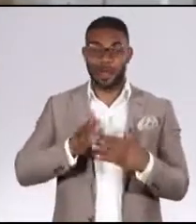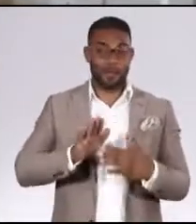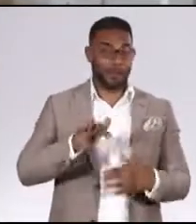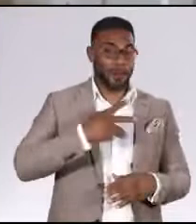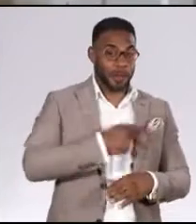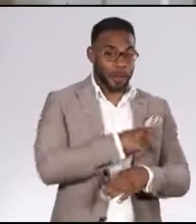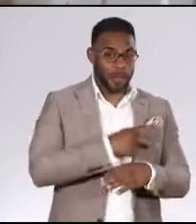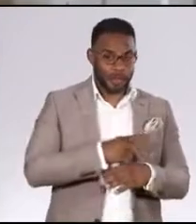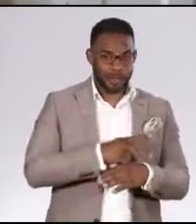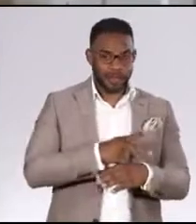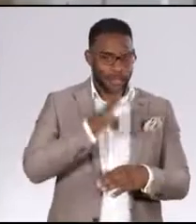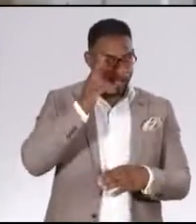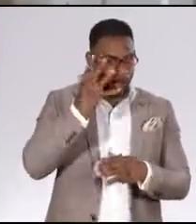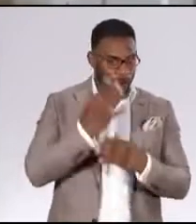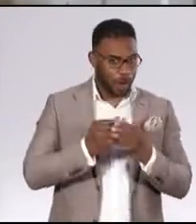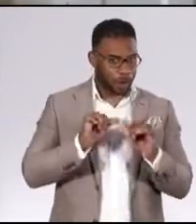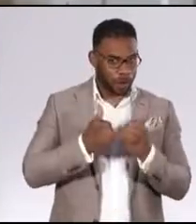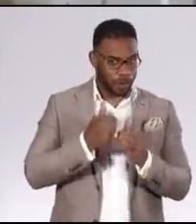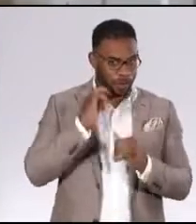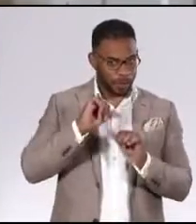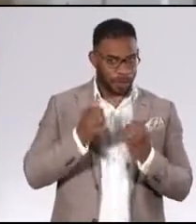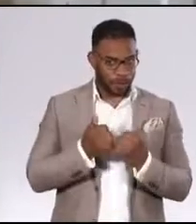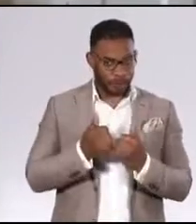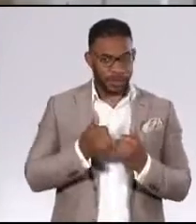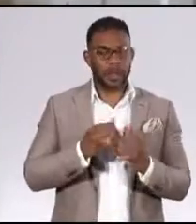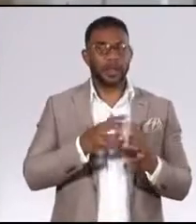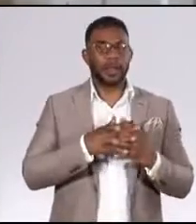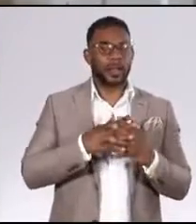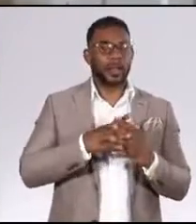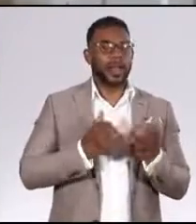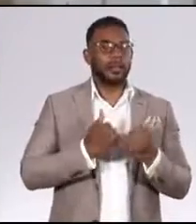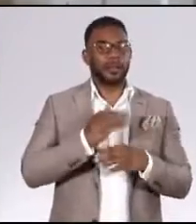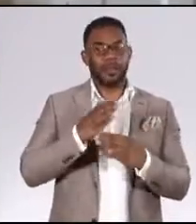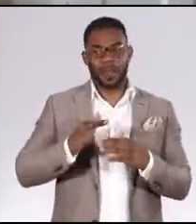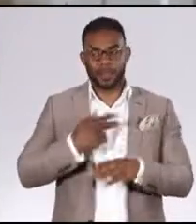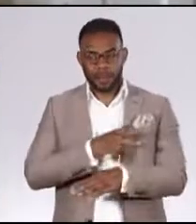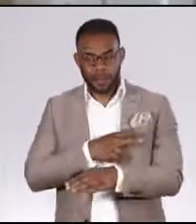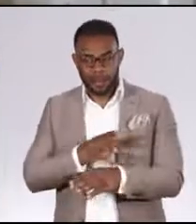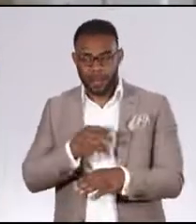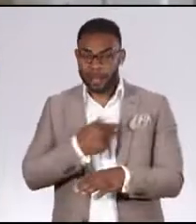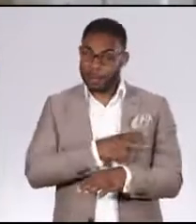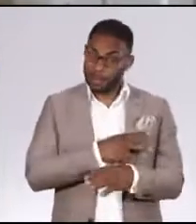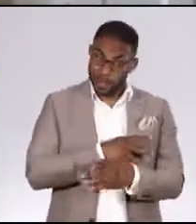The hearing loss association of america is advocating on behalf of patience and patience, you are.